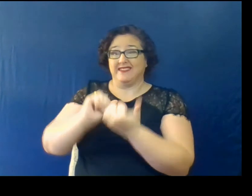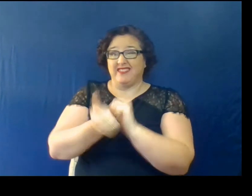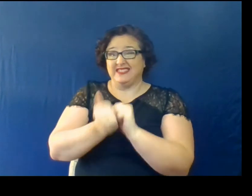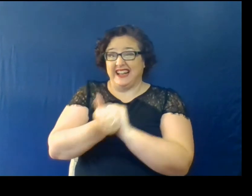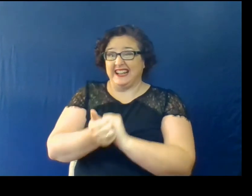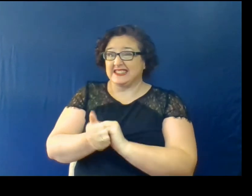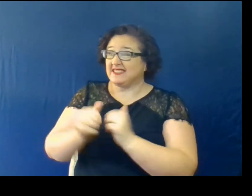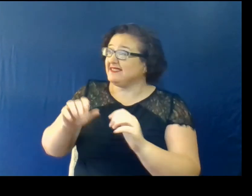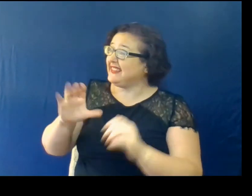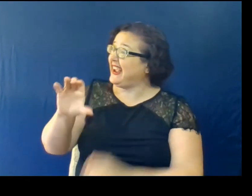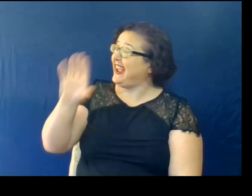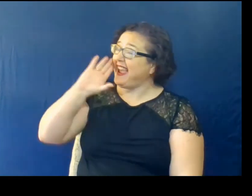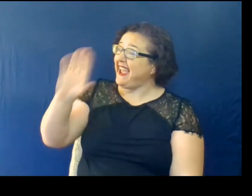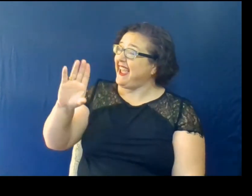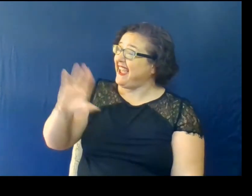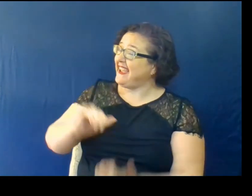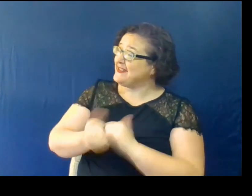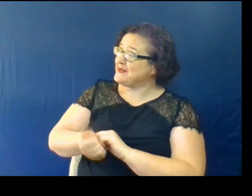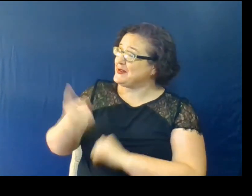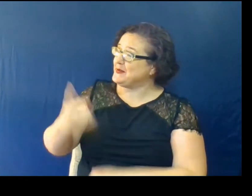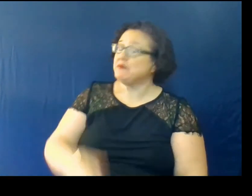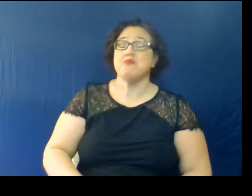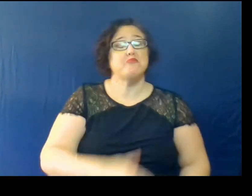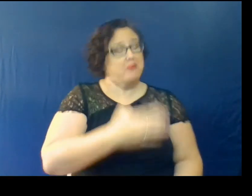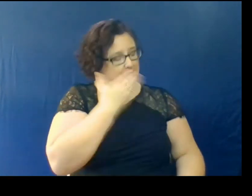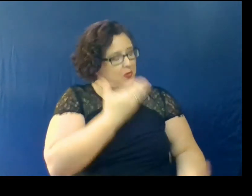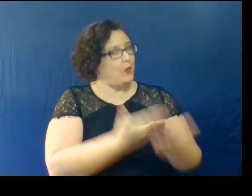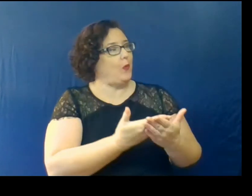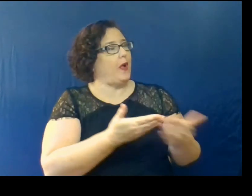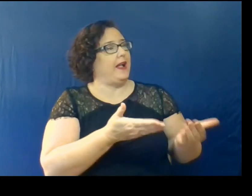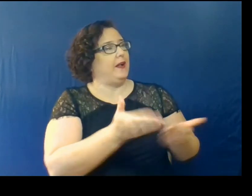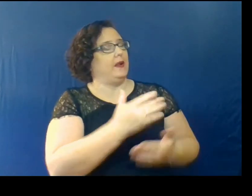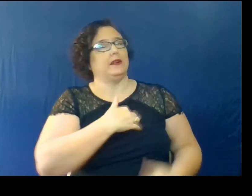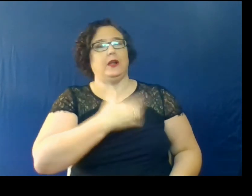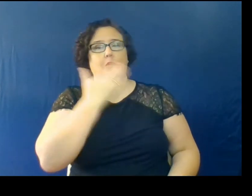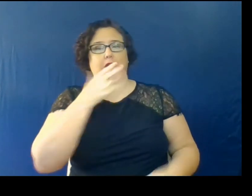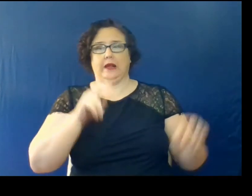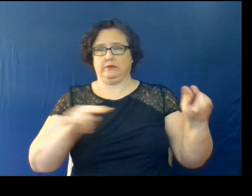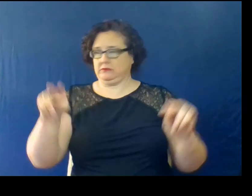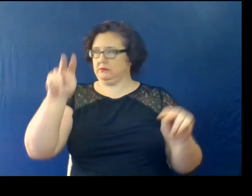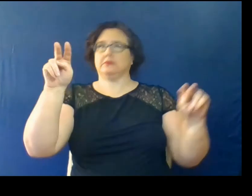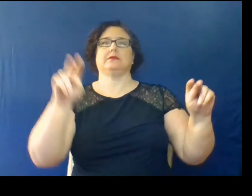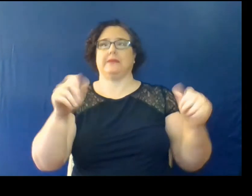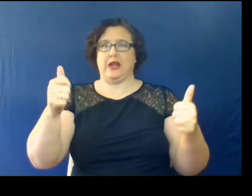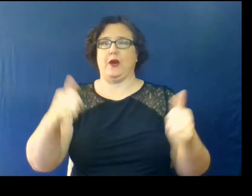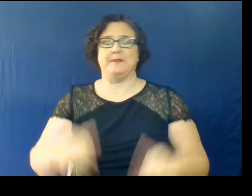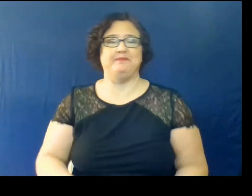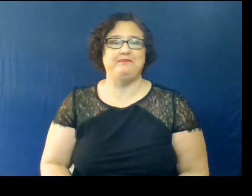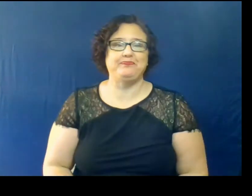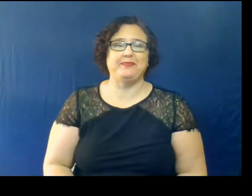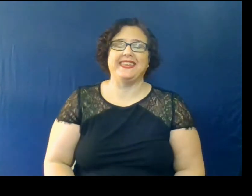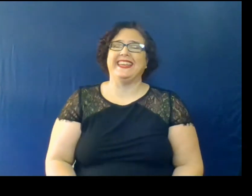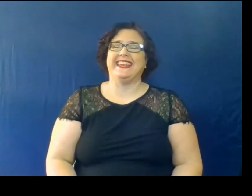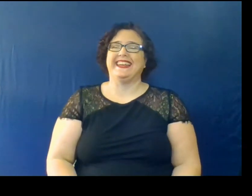Hey I'm doing well. Great. I lost myself for a second. So first off I just want to